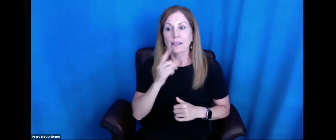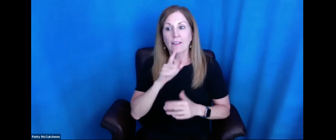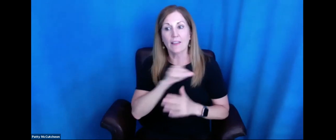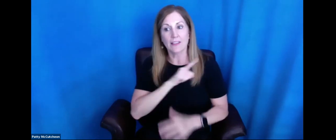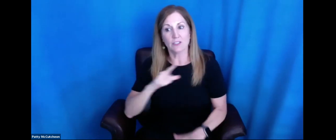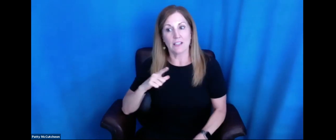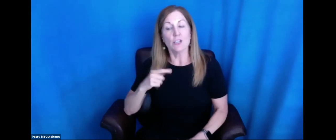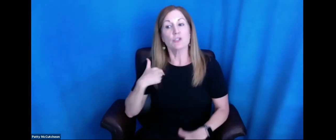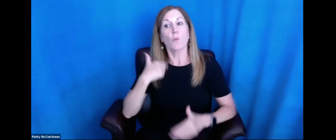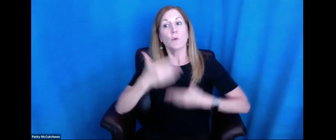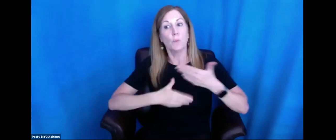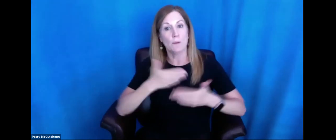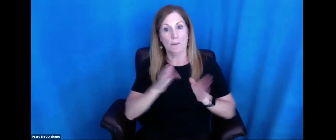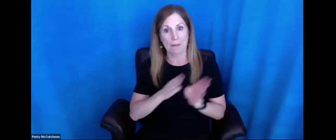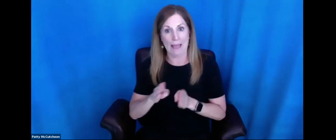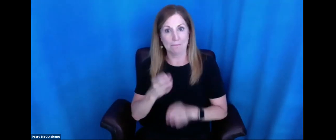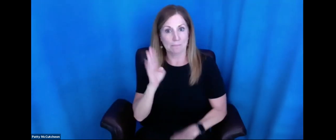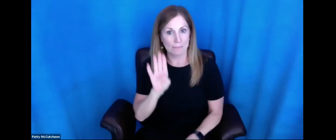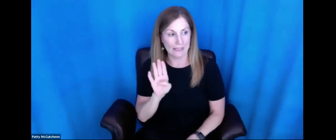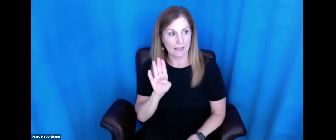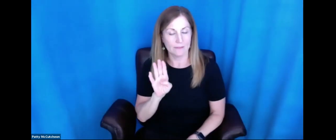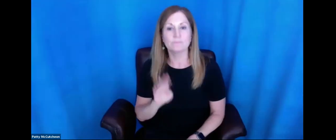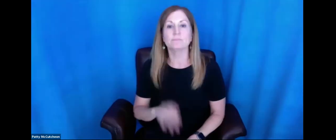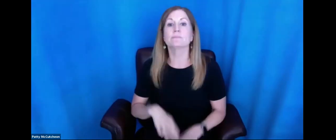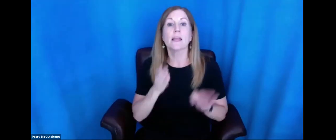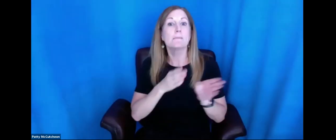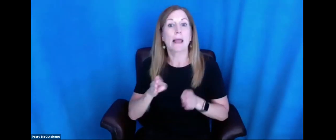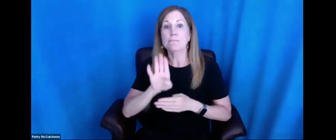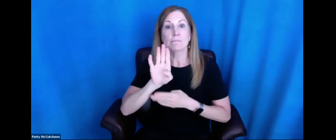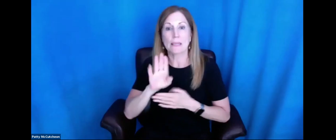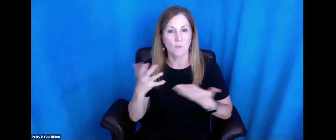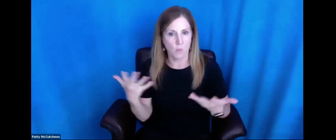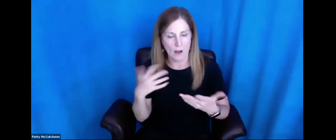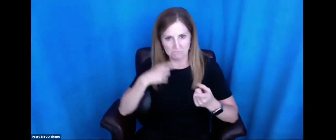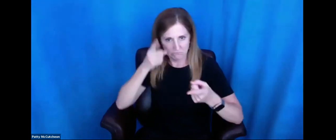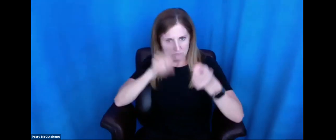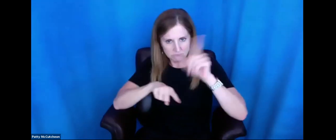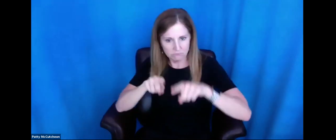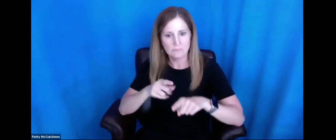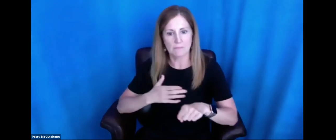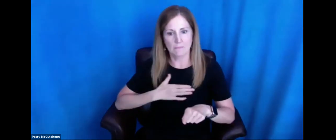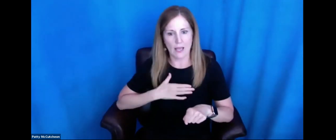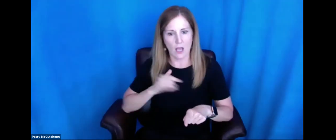So we went with plan B. Plan B was a compromise that our office worked out.